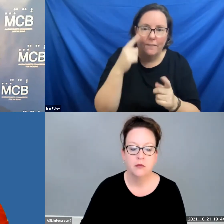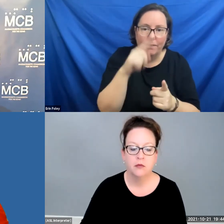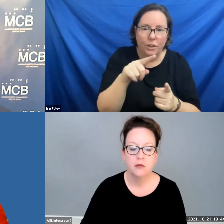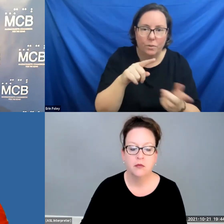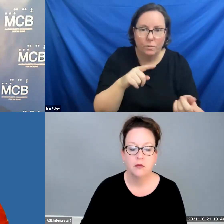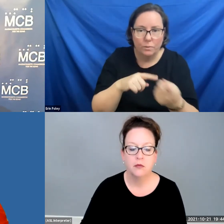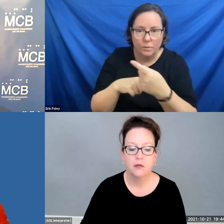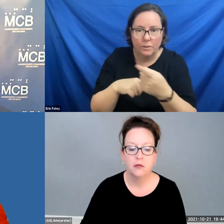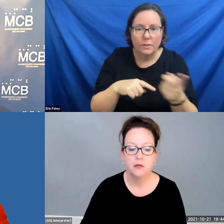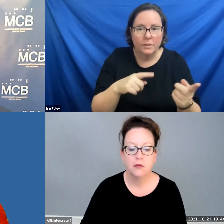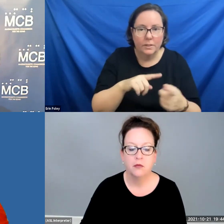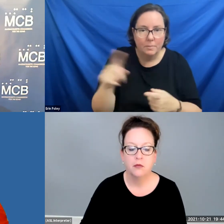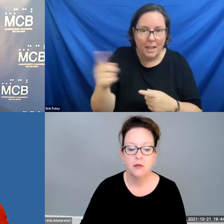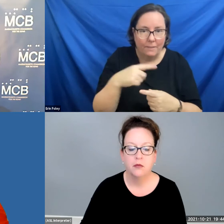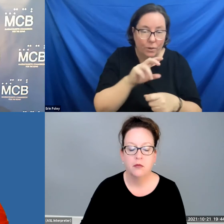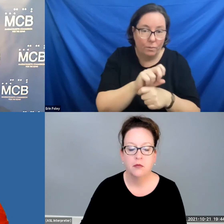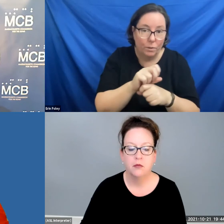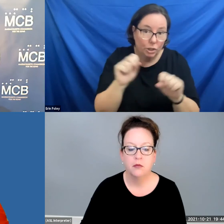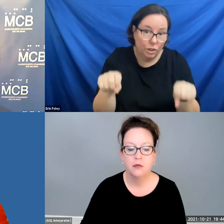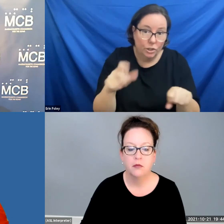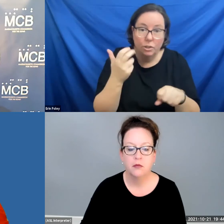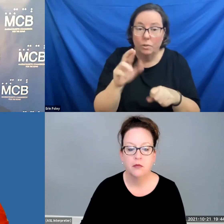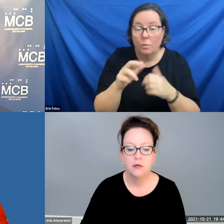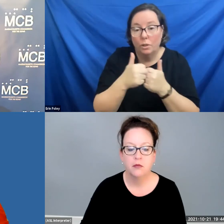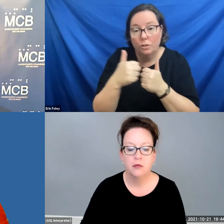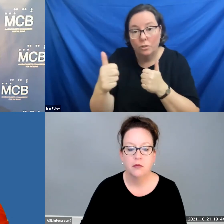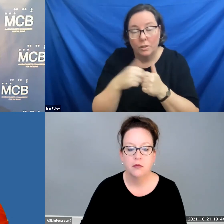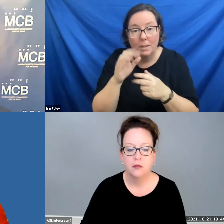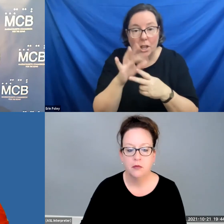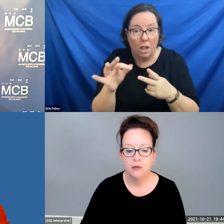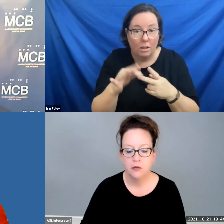from from work or a transportation option. MRC our sister